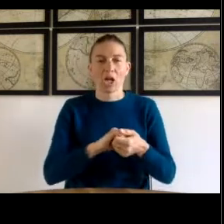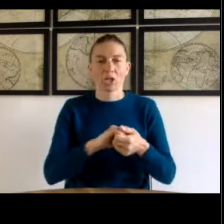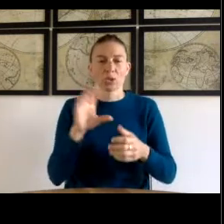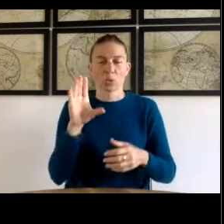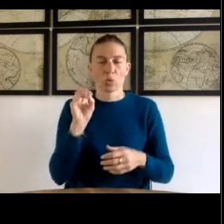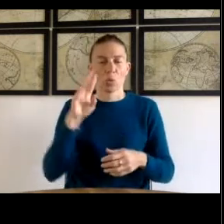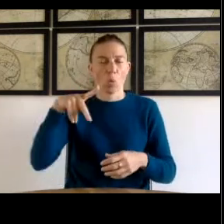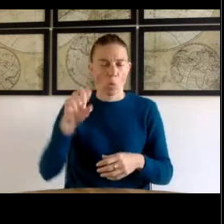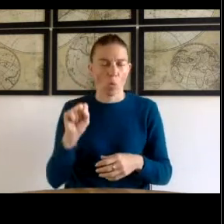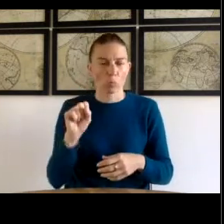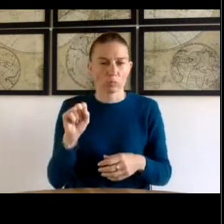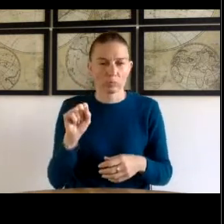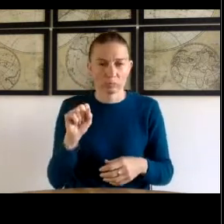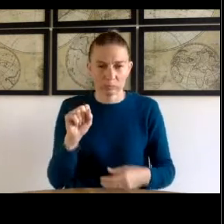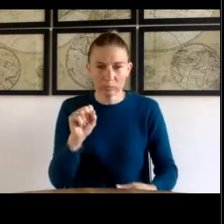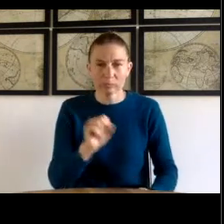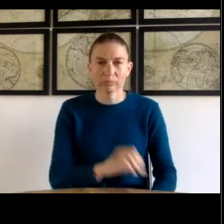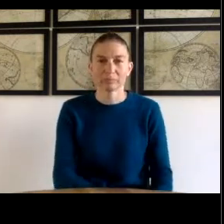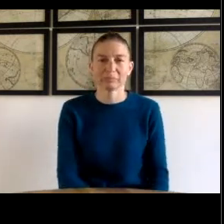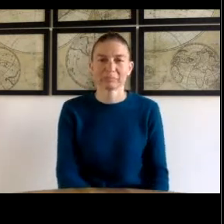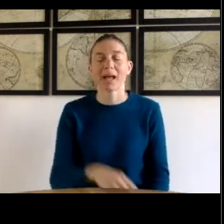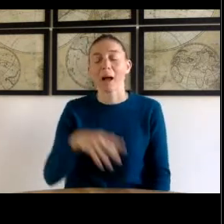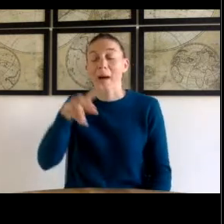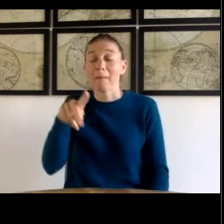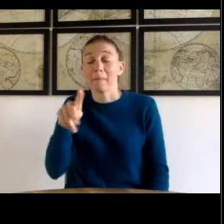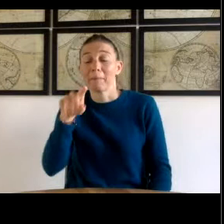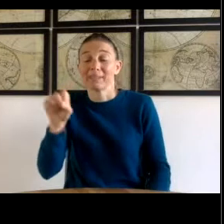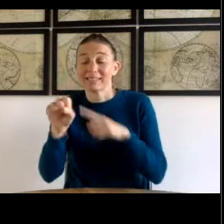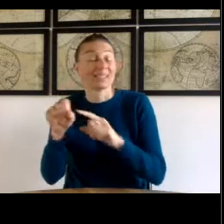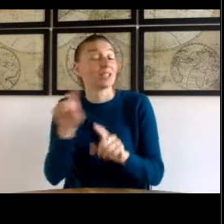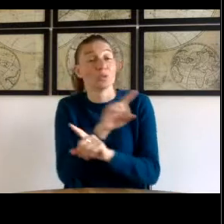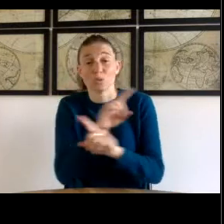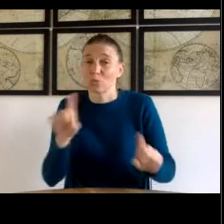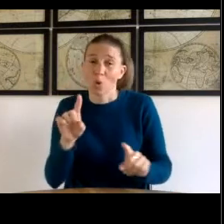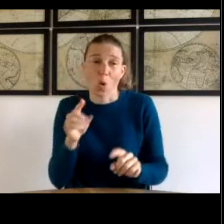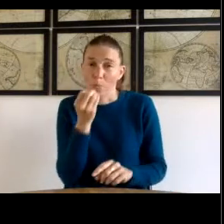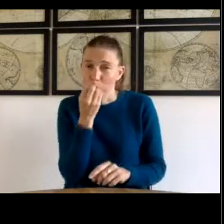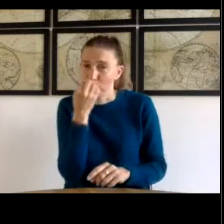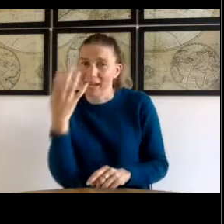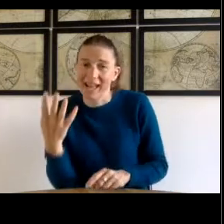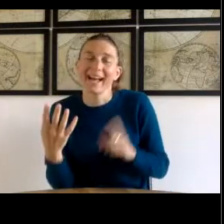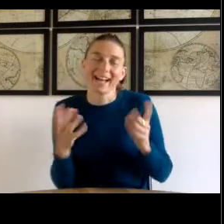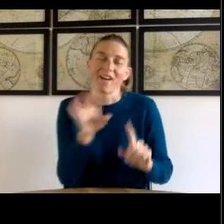don't pronounce the S at the end, it's important, it's a French word,